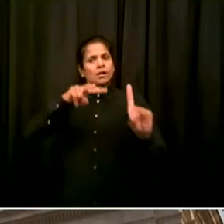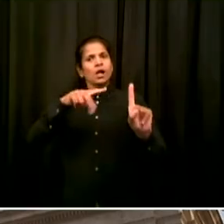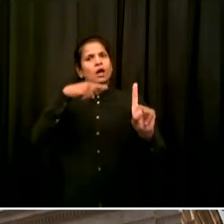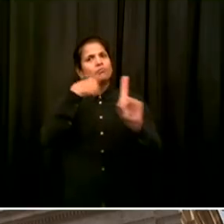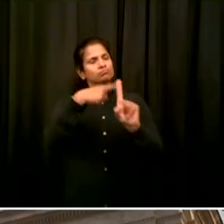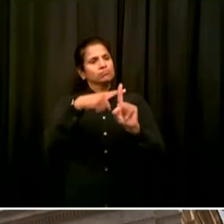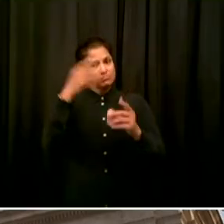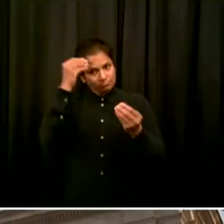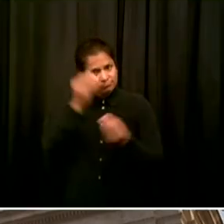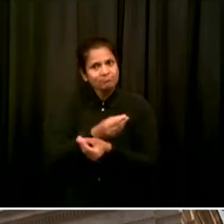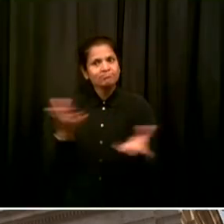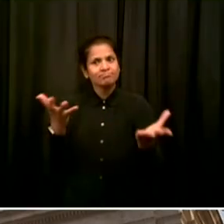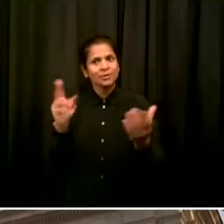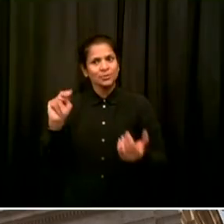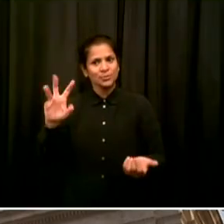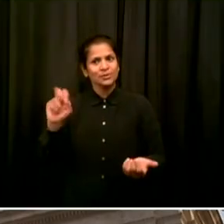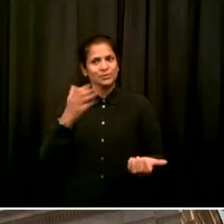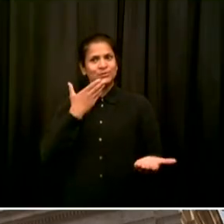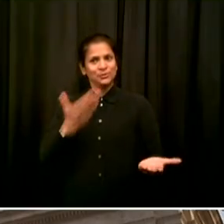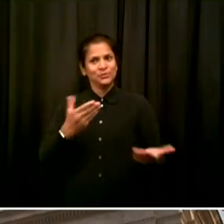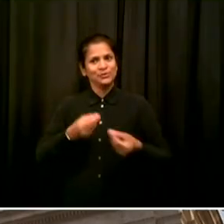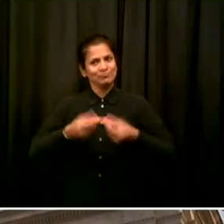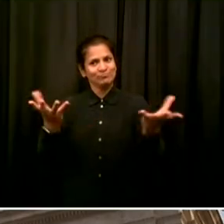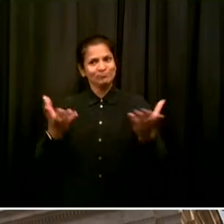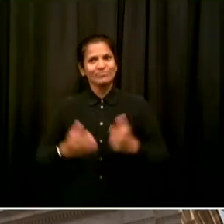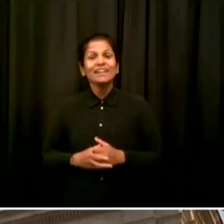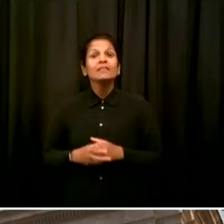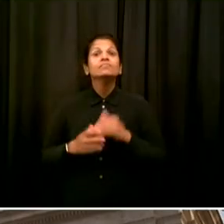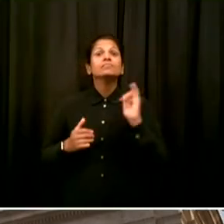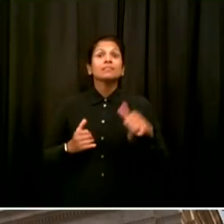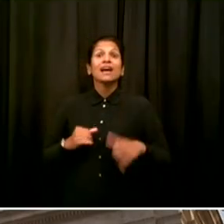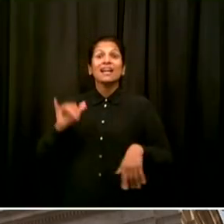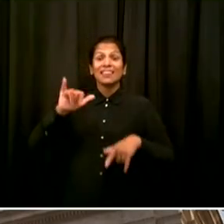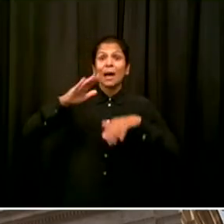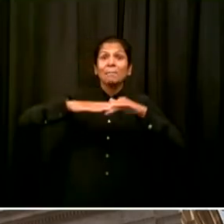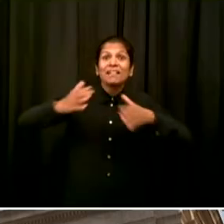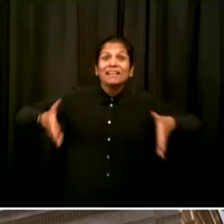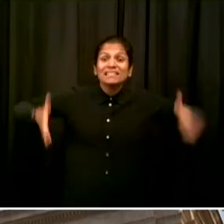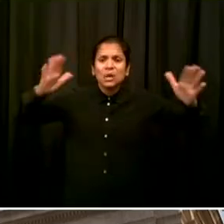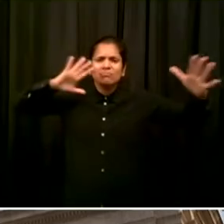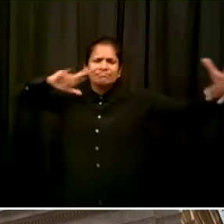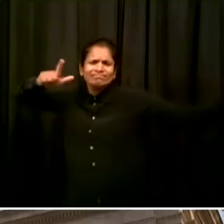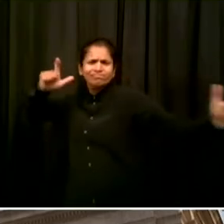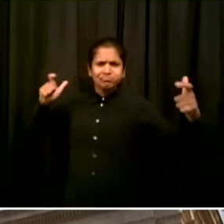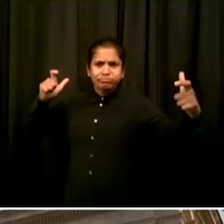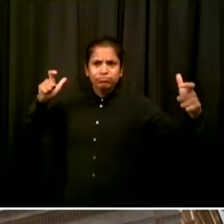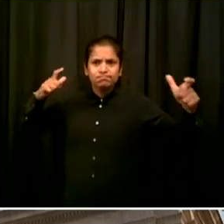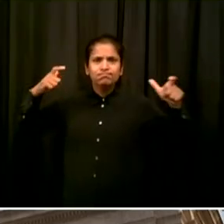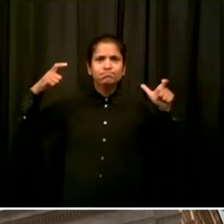MADE. THIS IS THE FIRST MAJOR NEW LEASE FOR THE POST COVID-19 ERA. THAT IS A HE UG